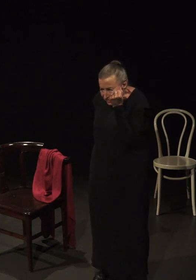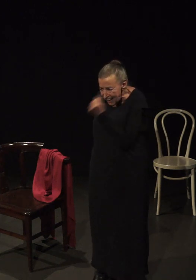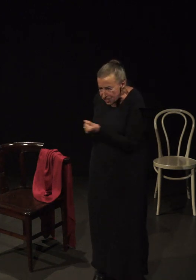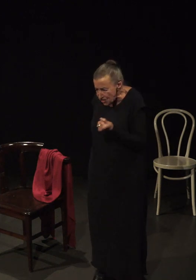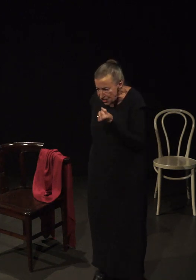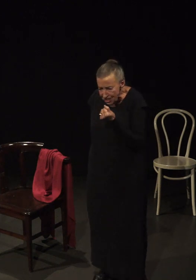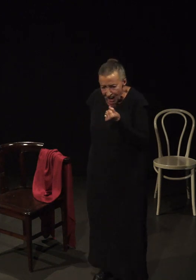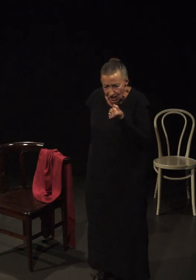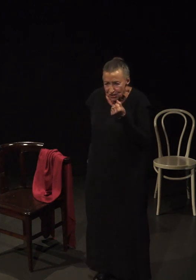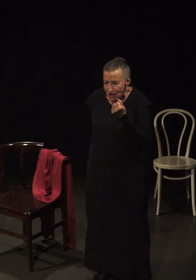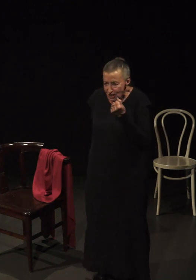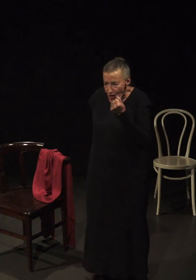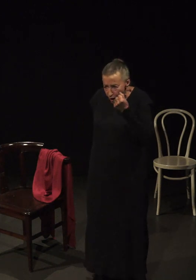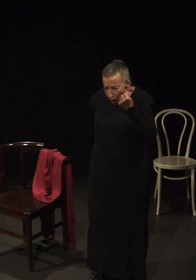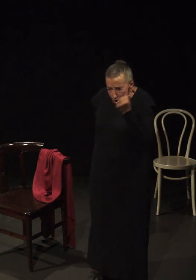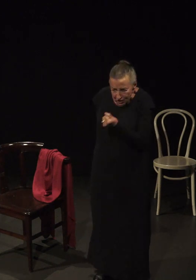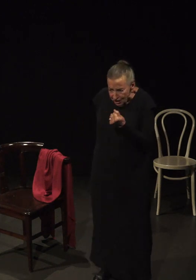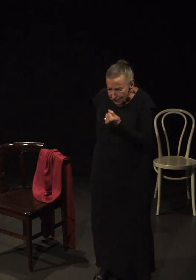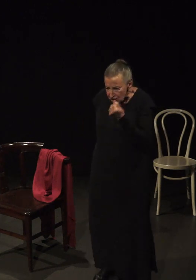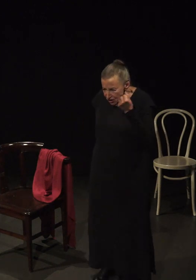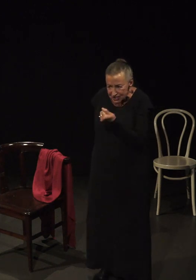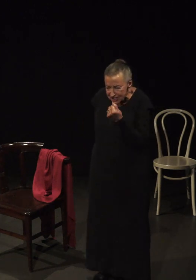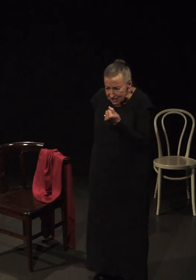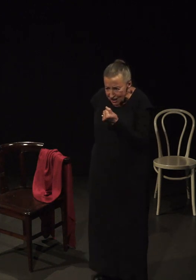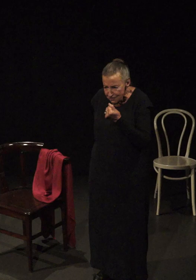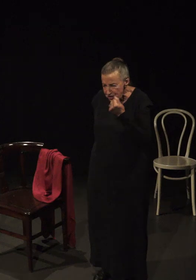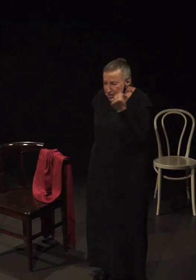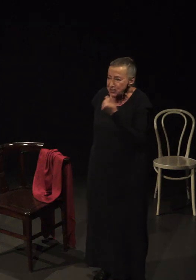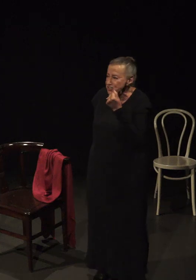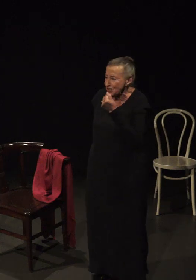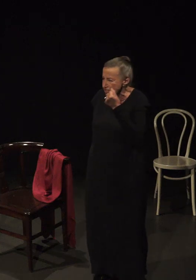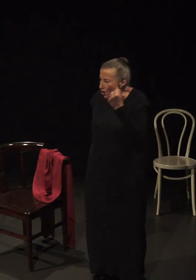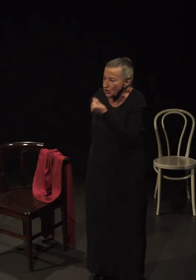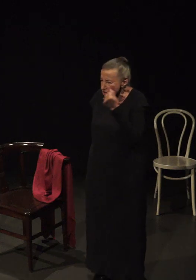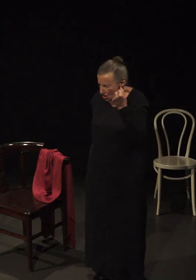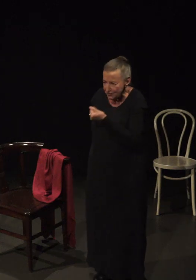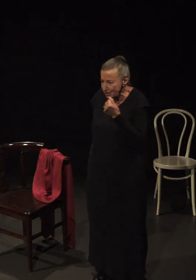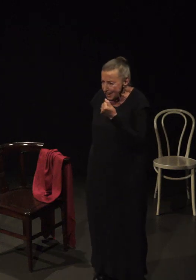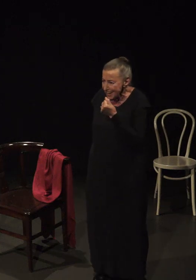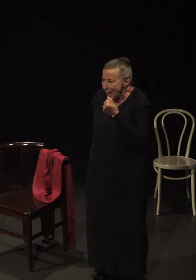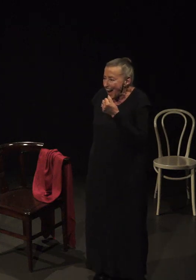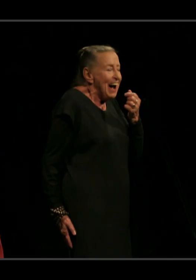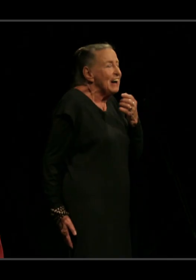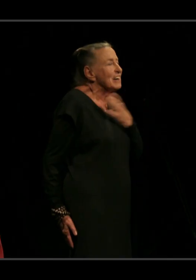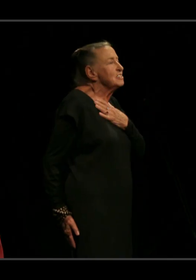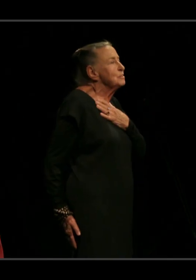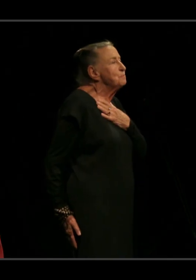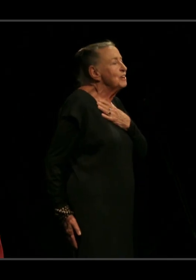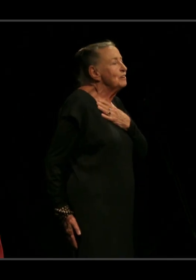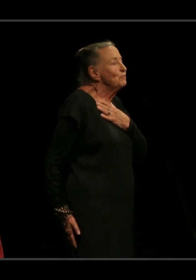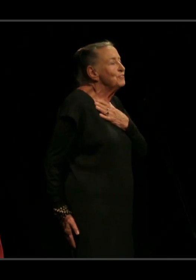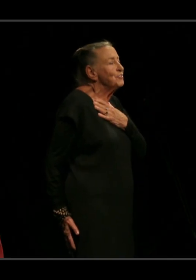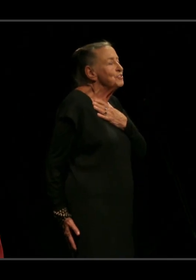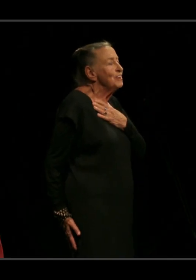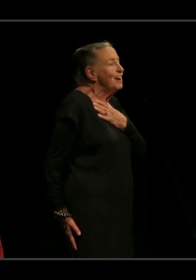The whole's then boiled till all its succulence is elicited by the heat,